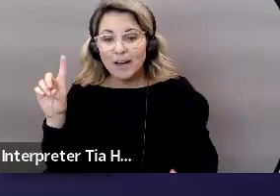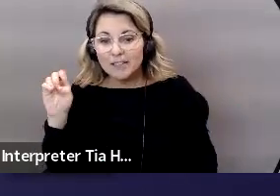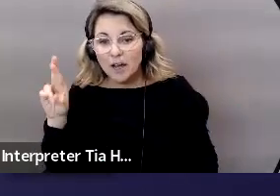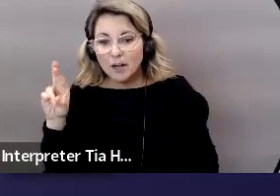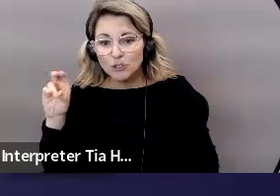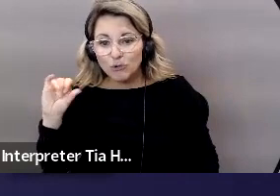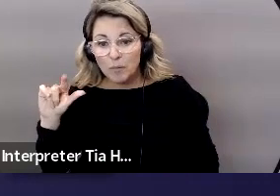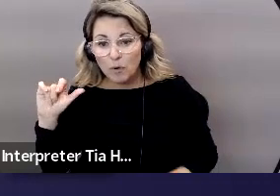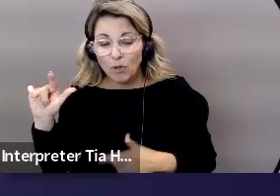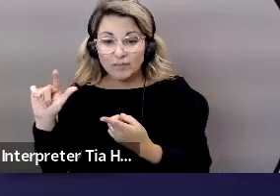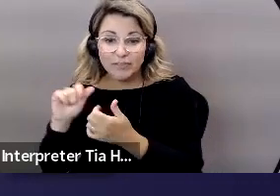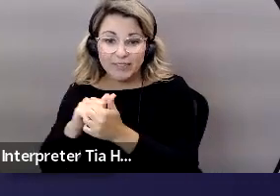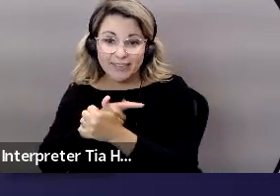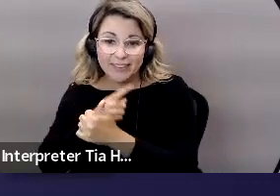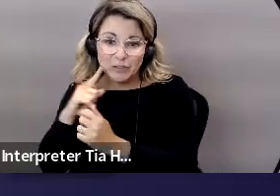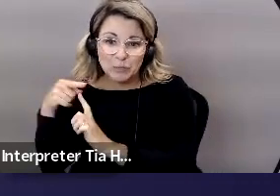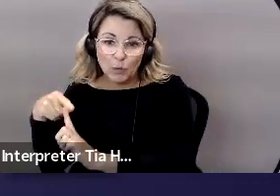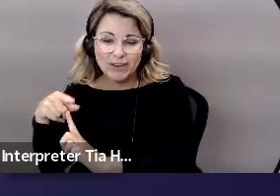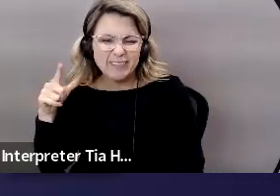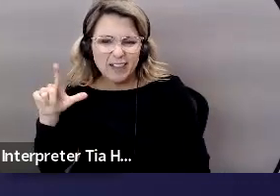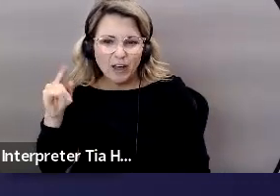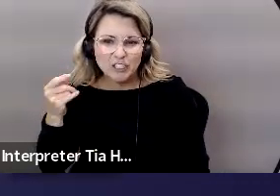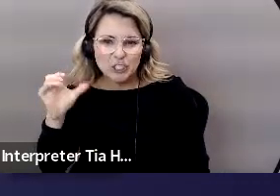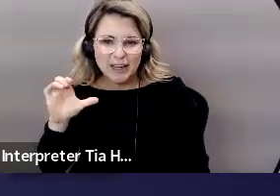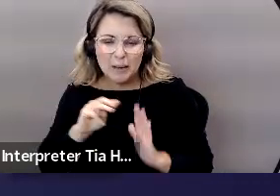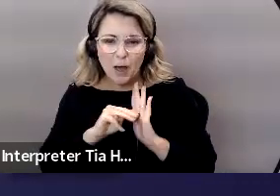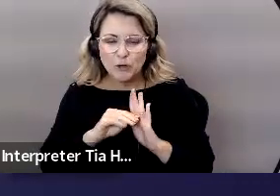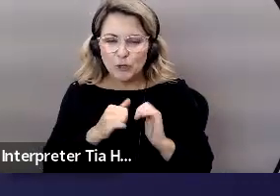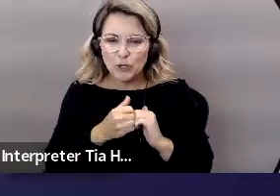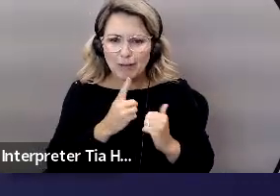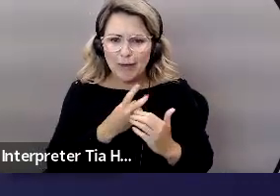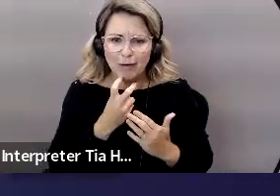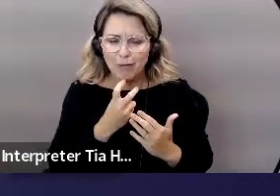I think once you get into logic models you might get really caught into them because they're really